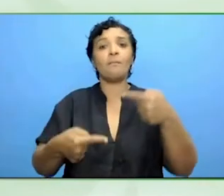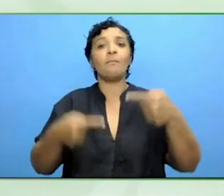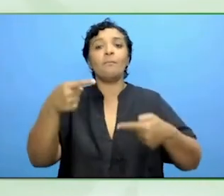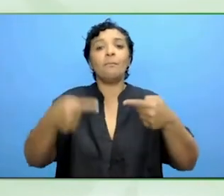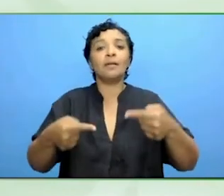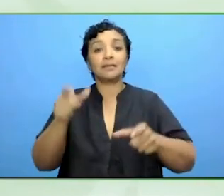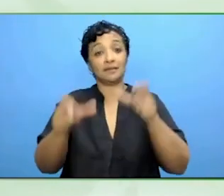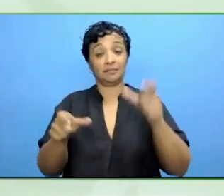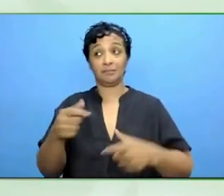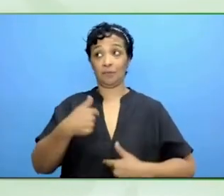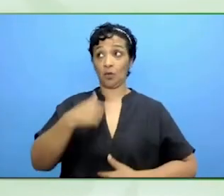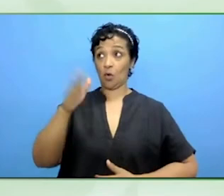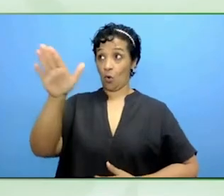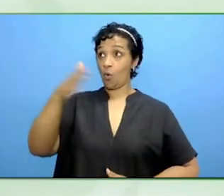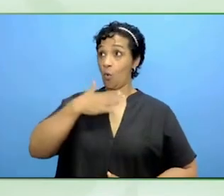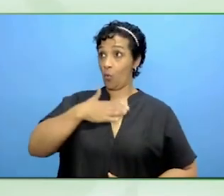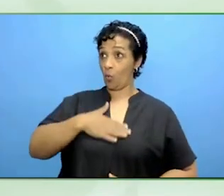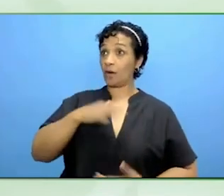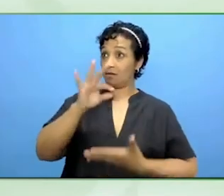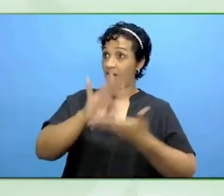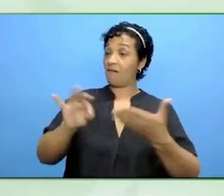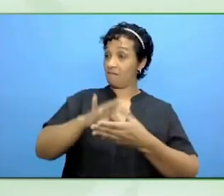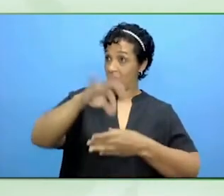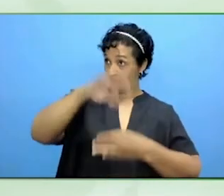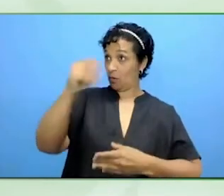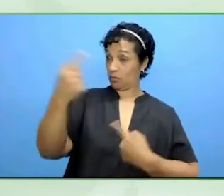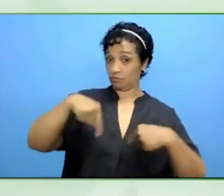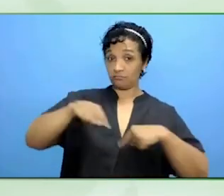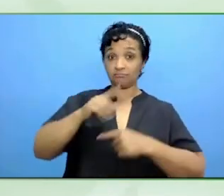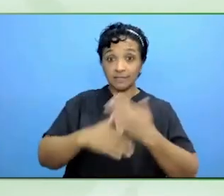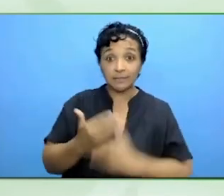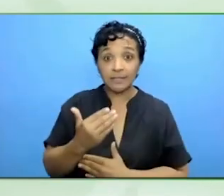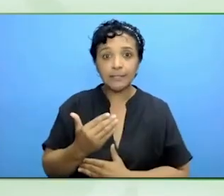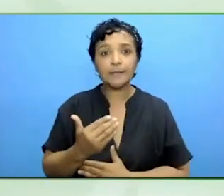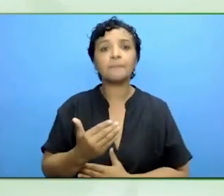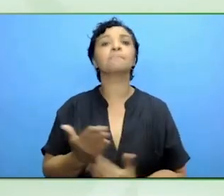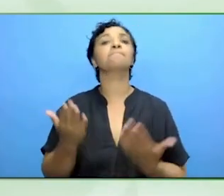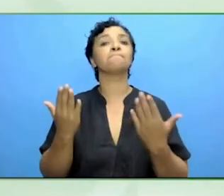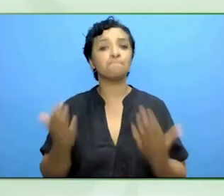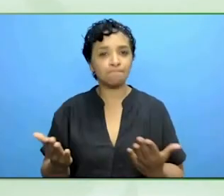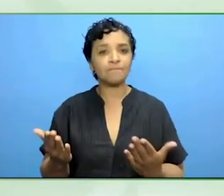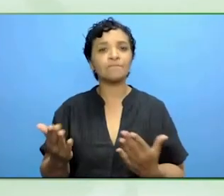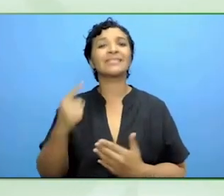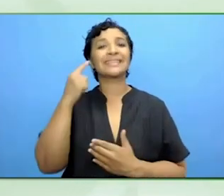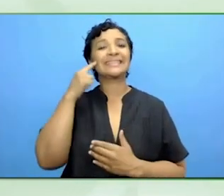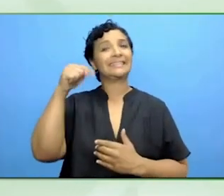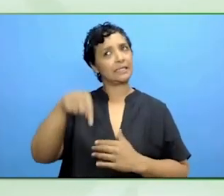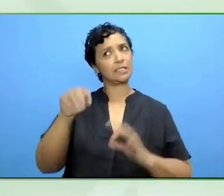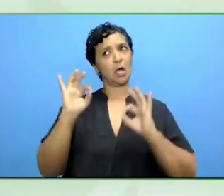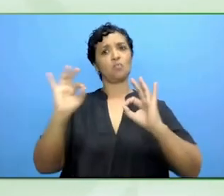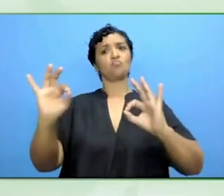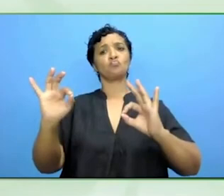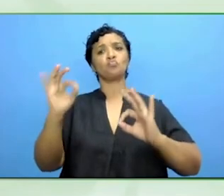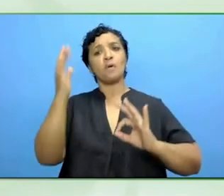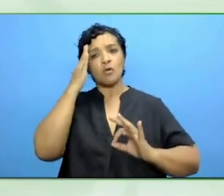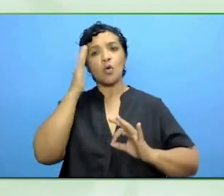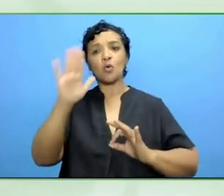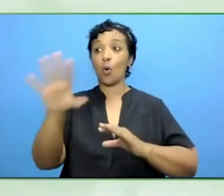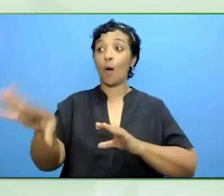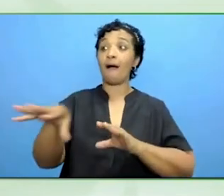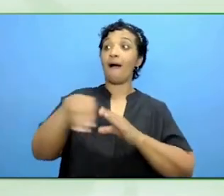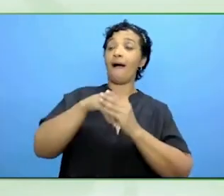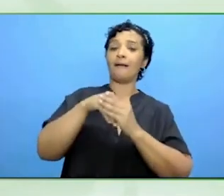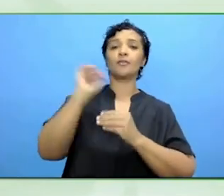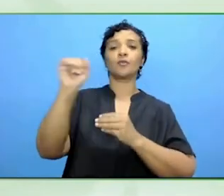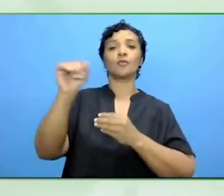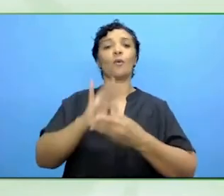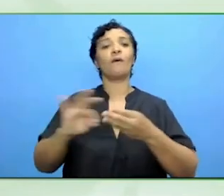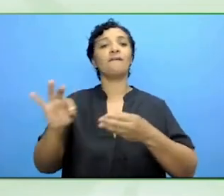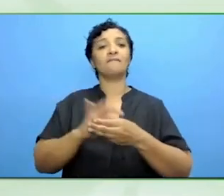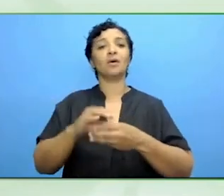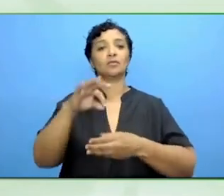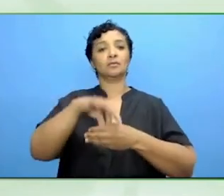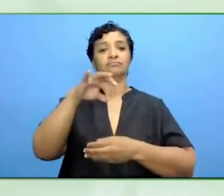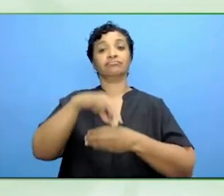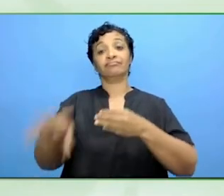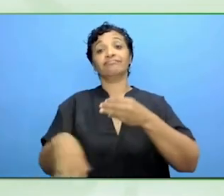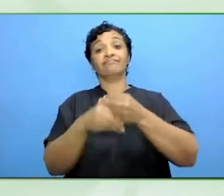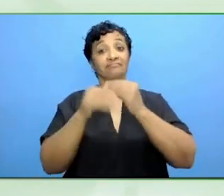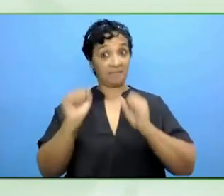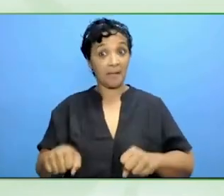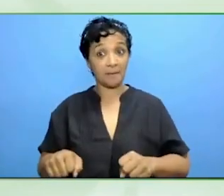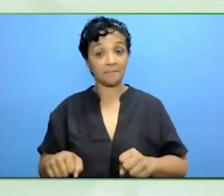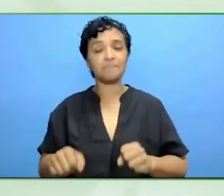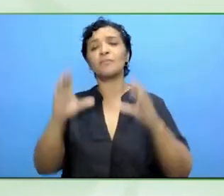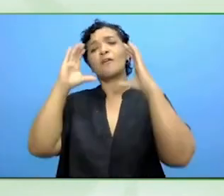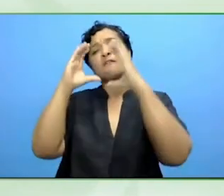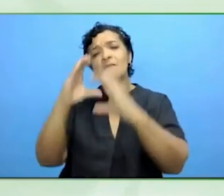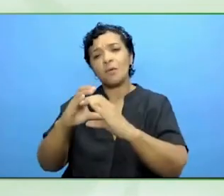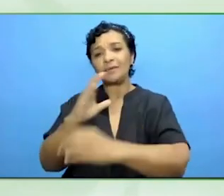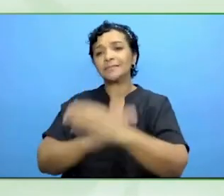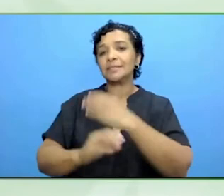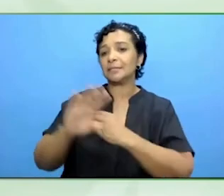persons with disabilities, that could be a useful voting platform If we are assume